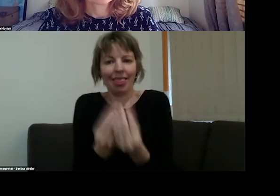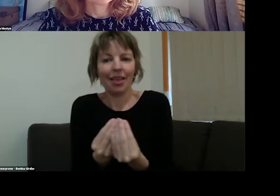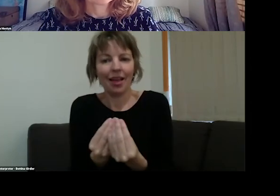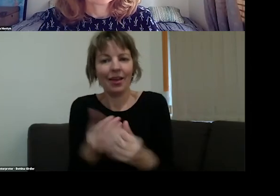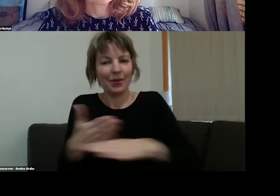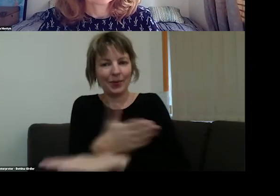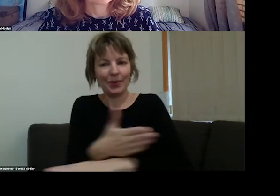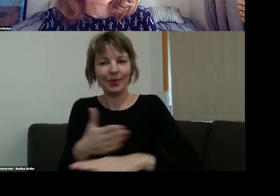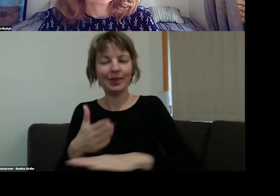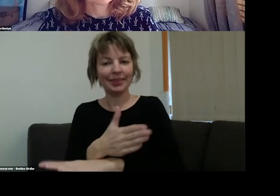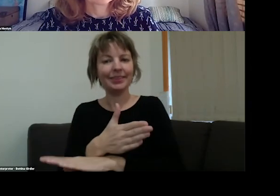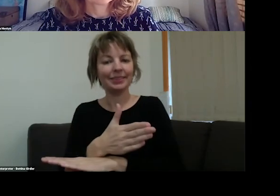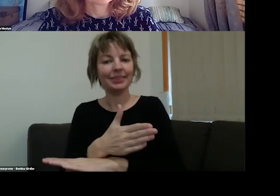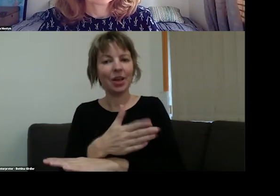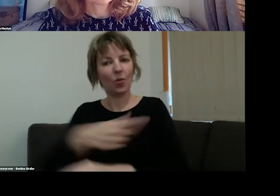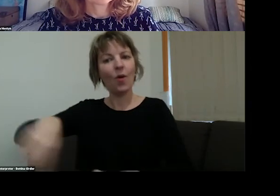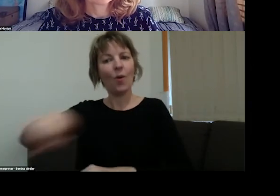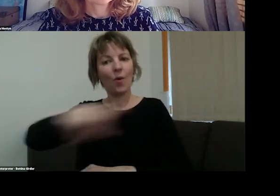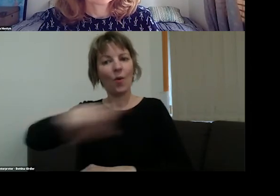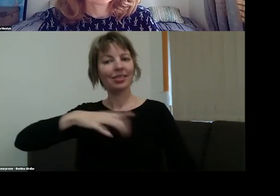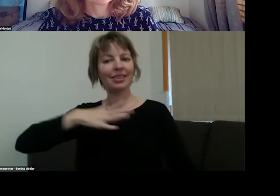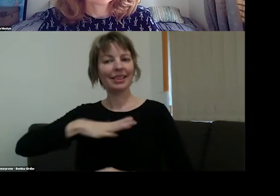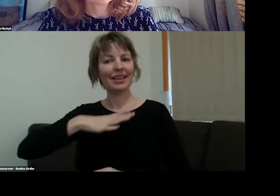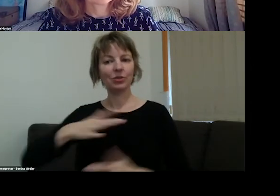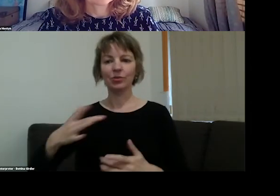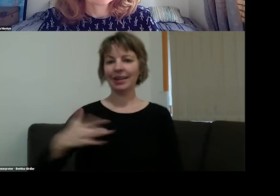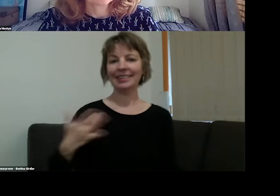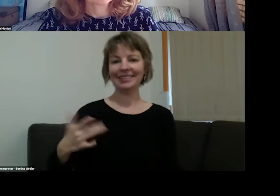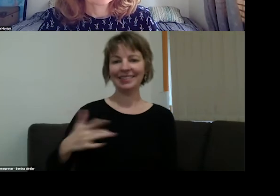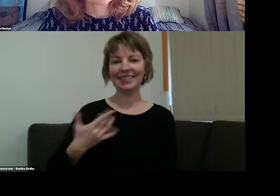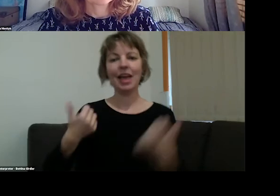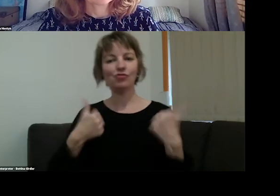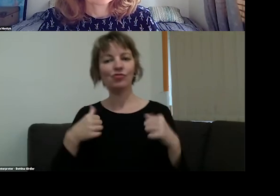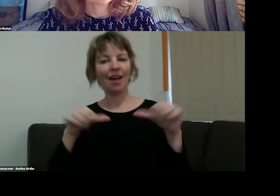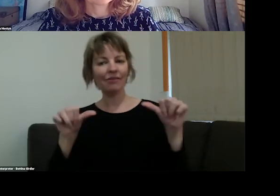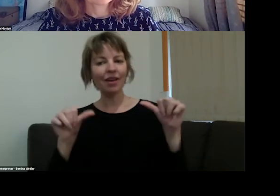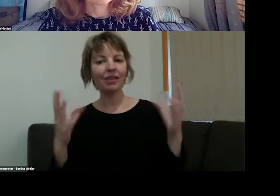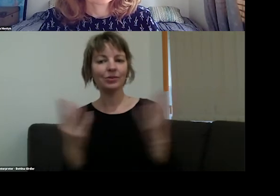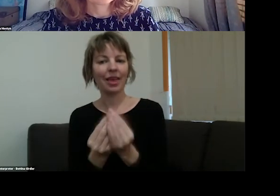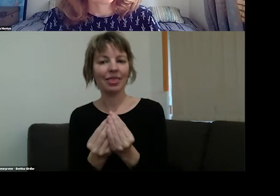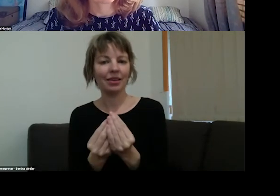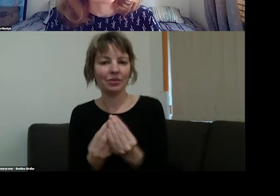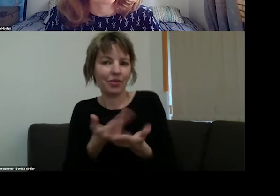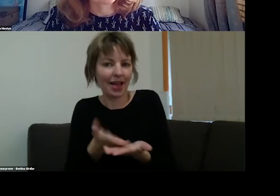you know, we all need to exist and recover together in say how can we do that?